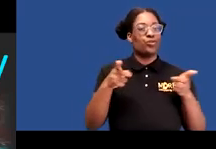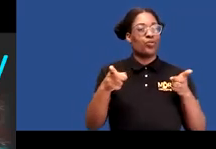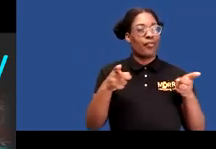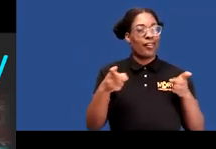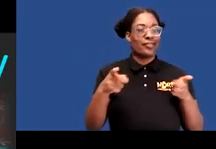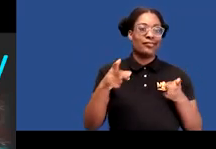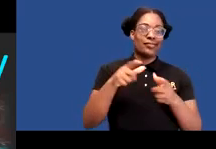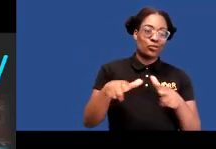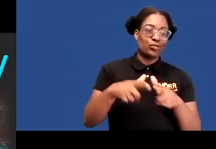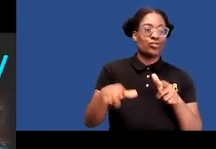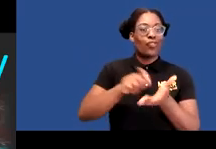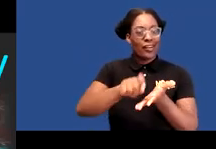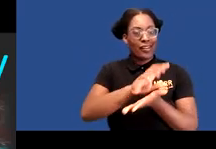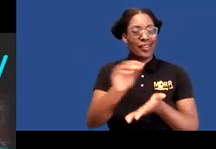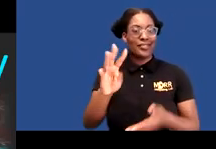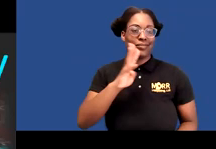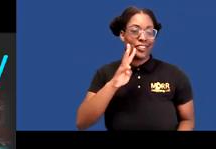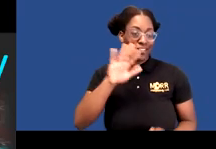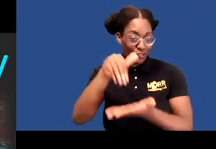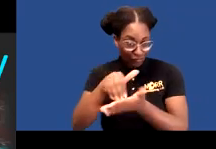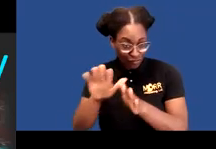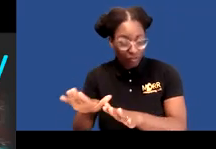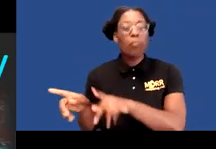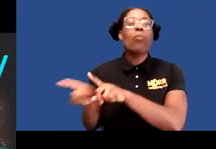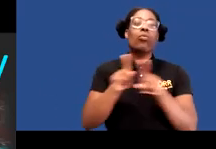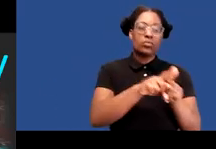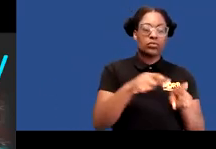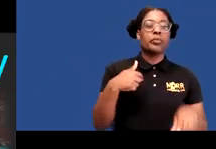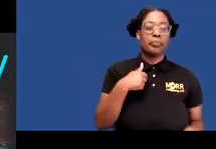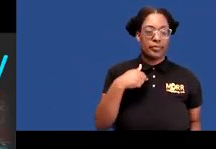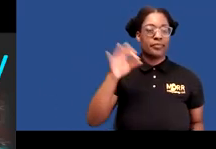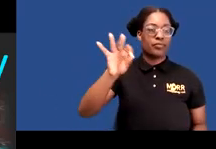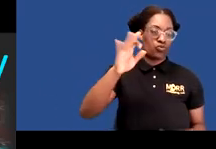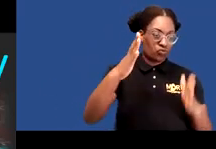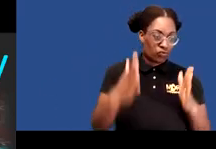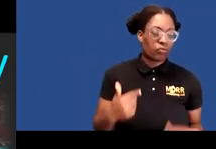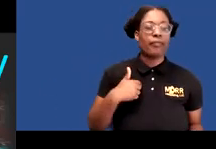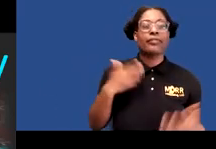I'm also an ordained minister. You know, I studied womanist theology in seminary.